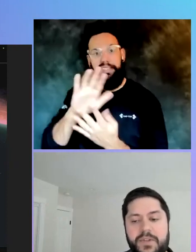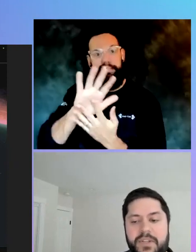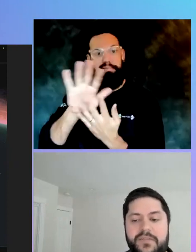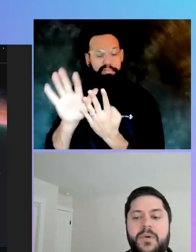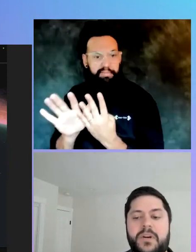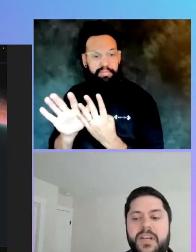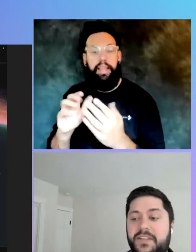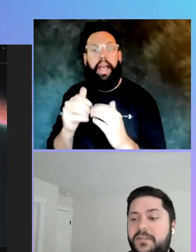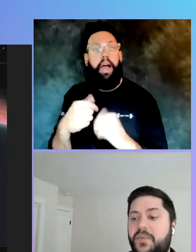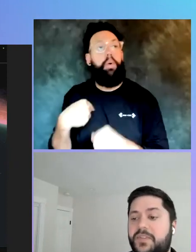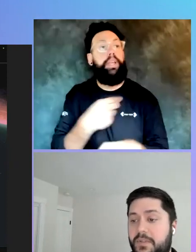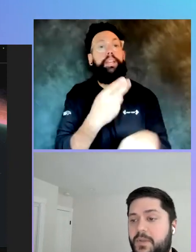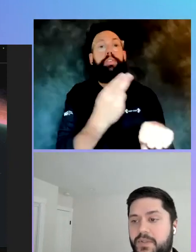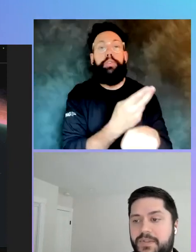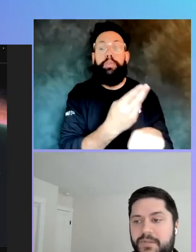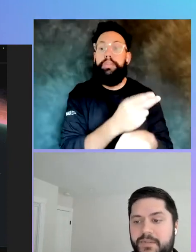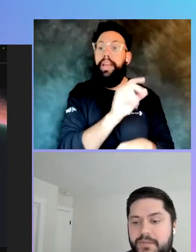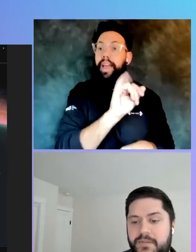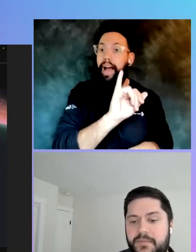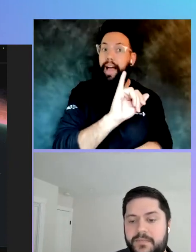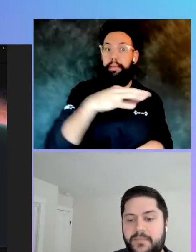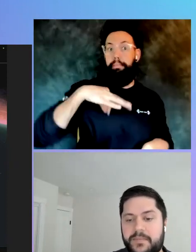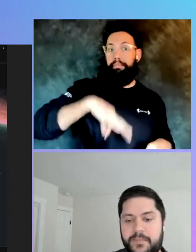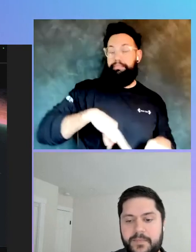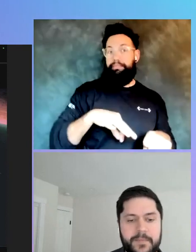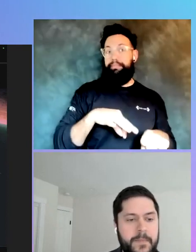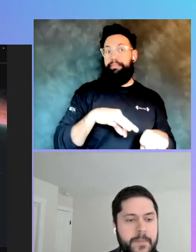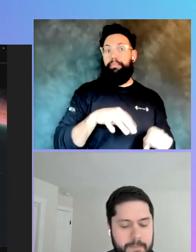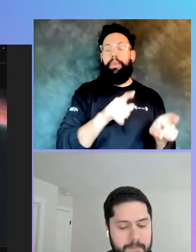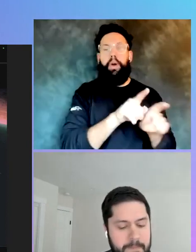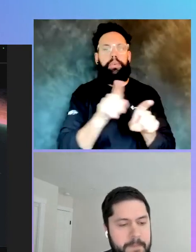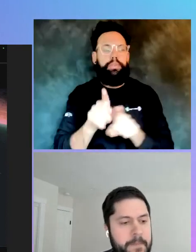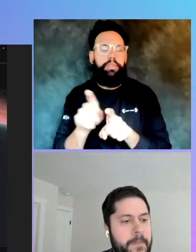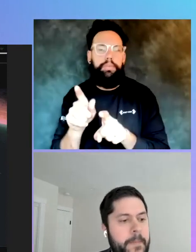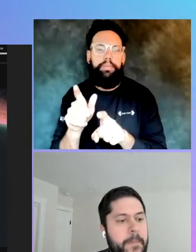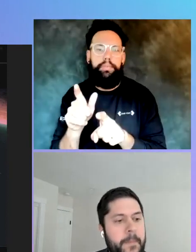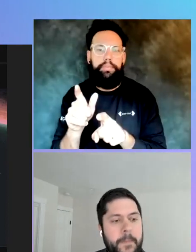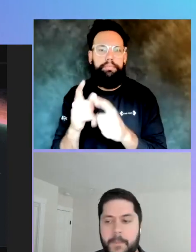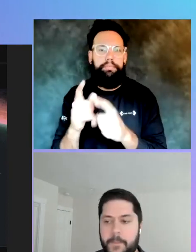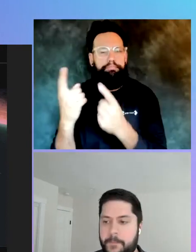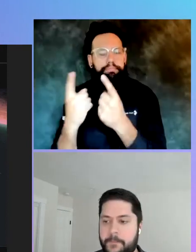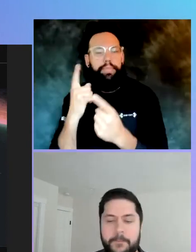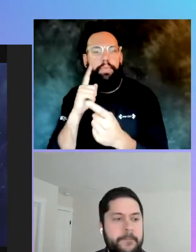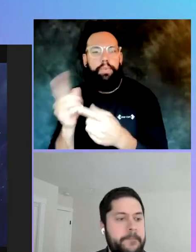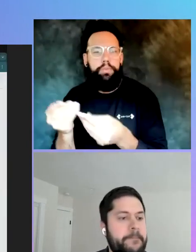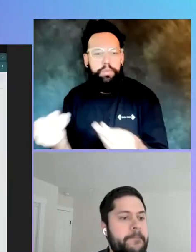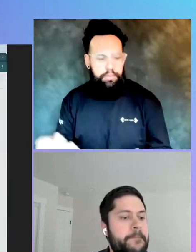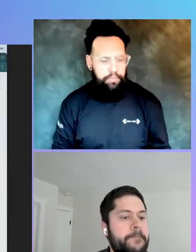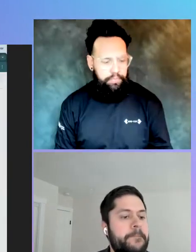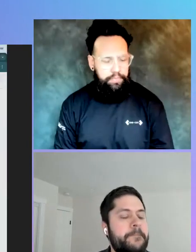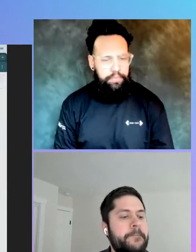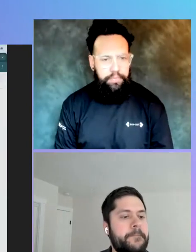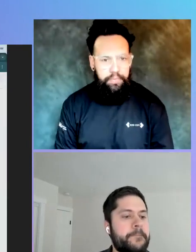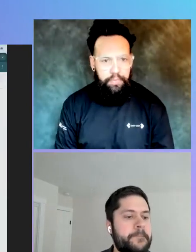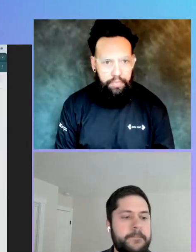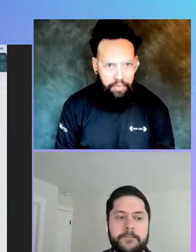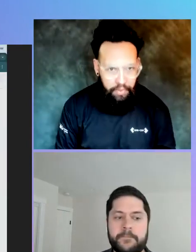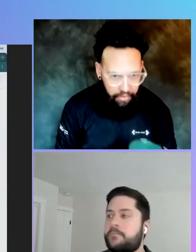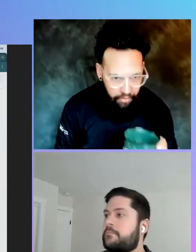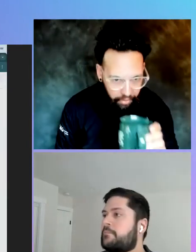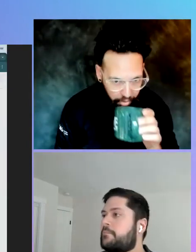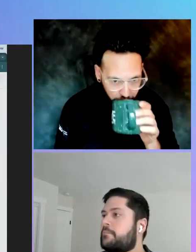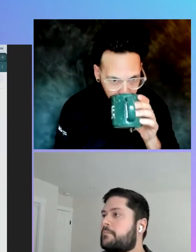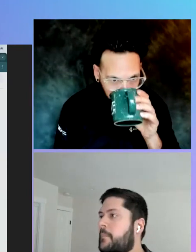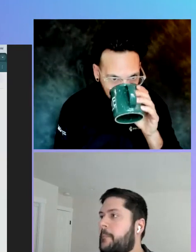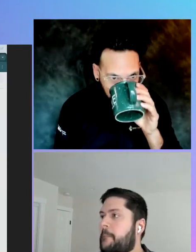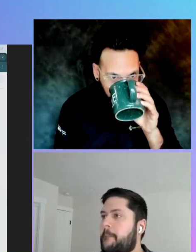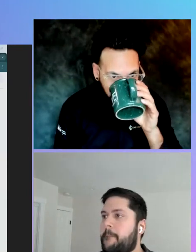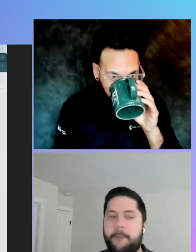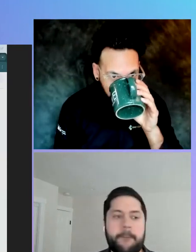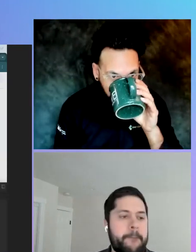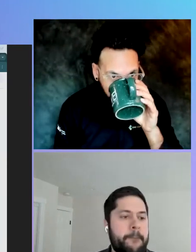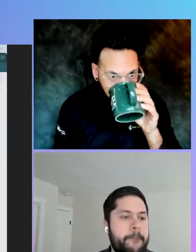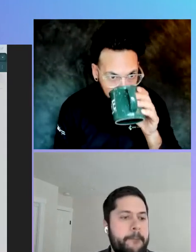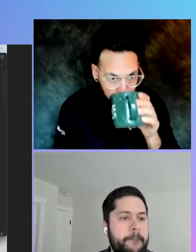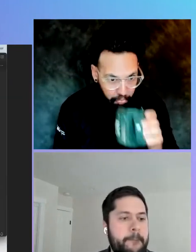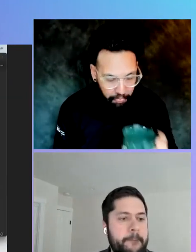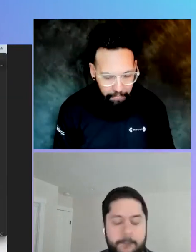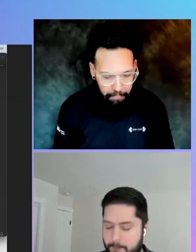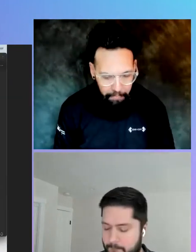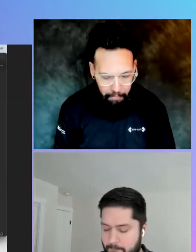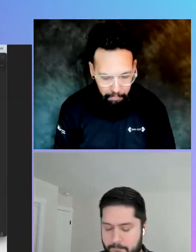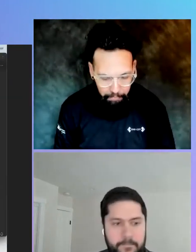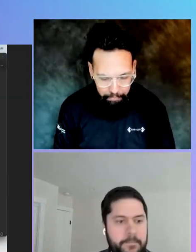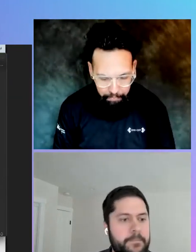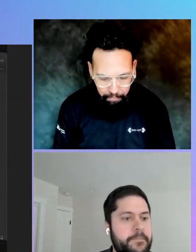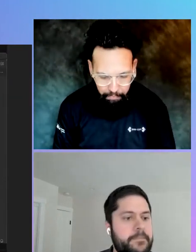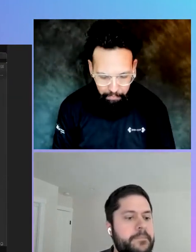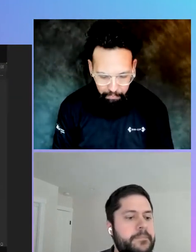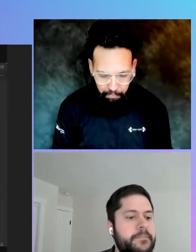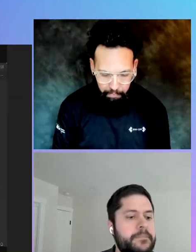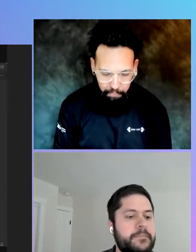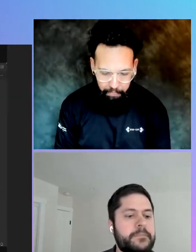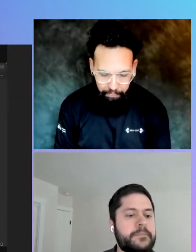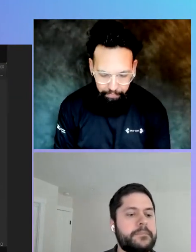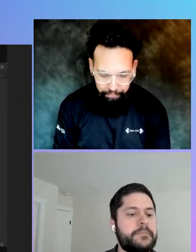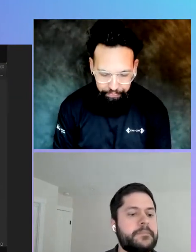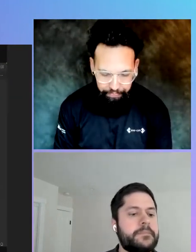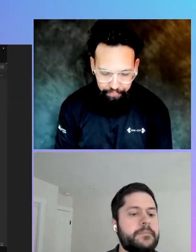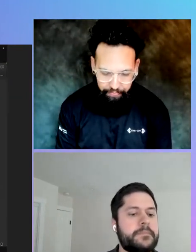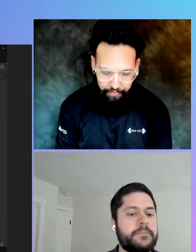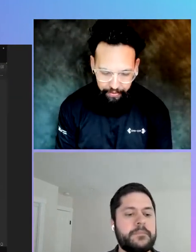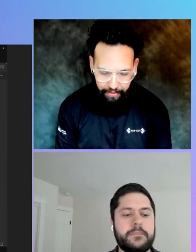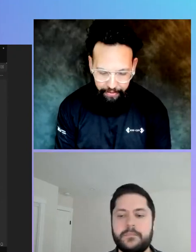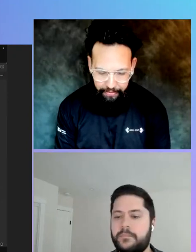for accessible solutions.